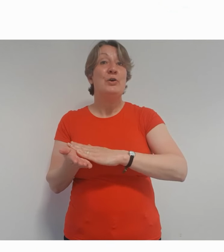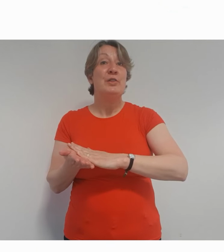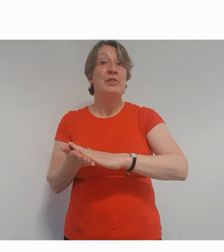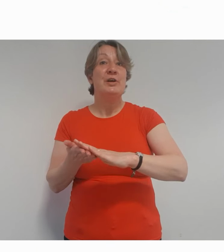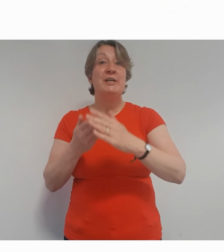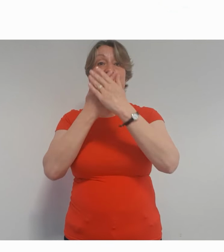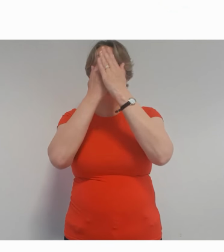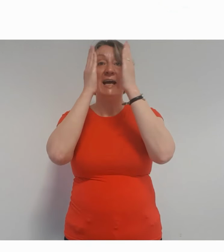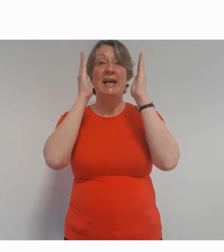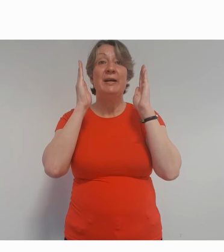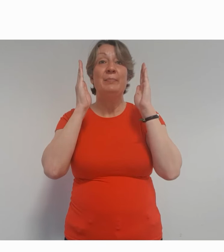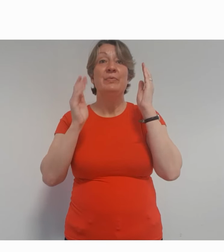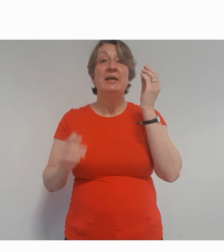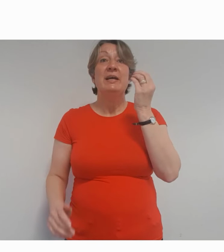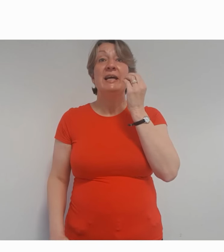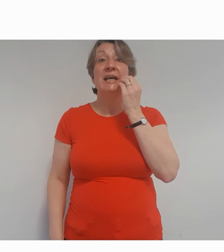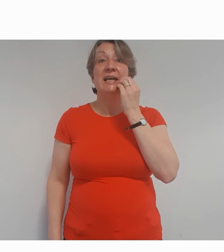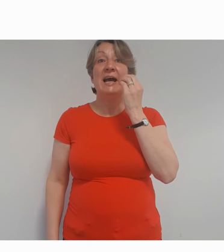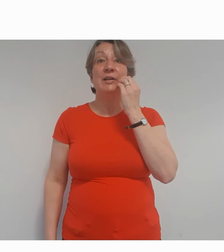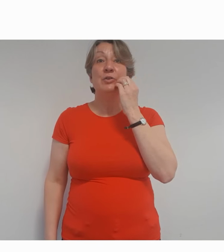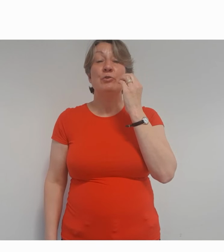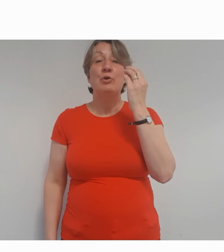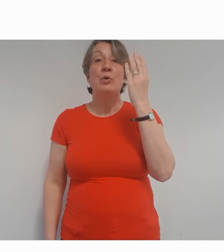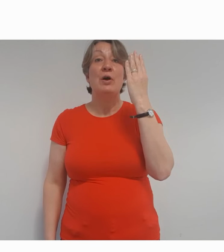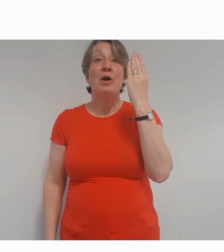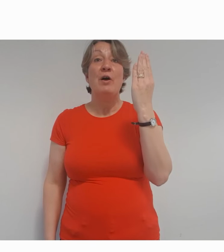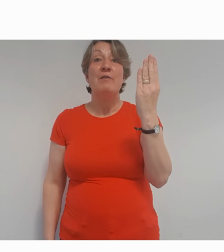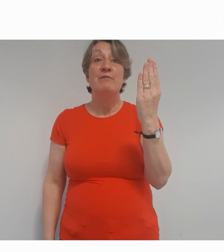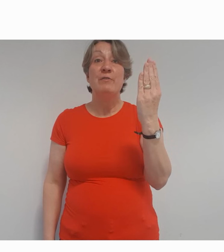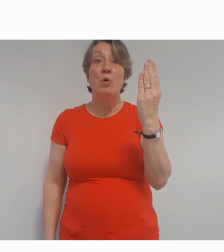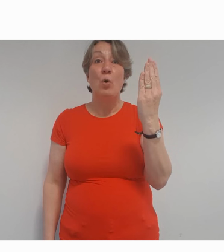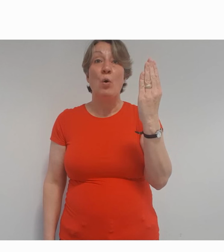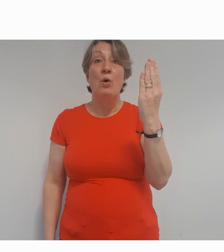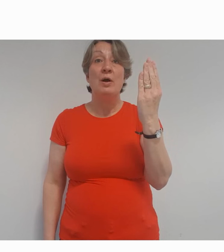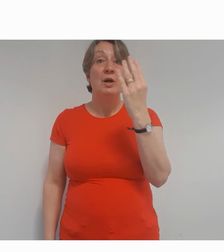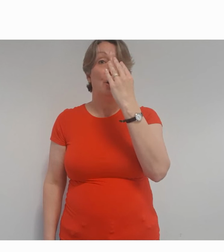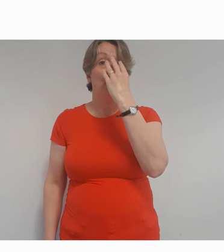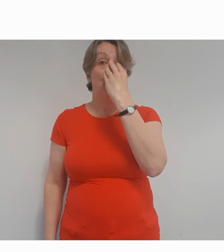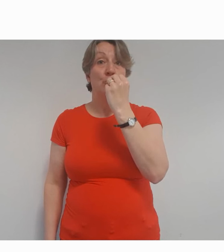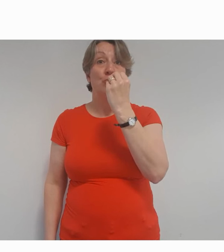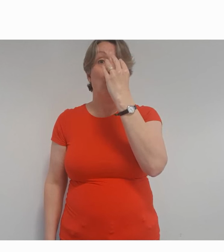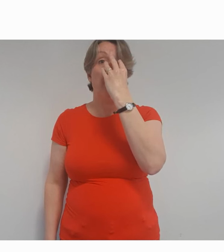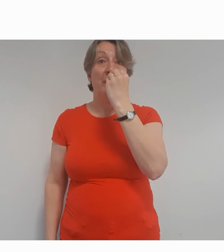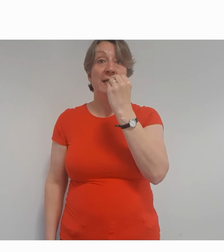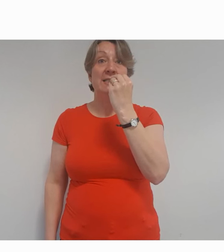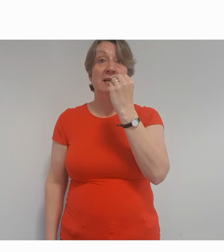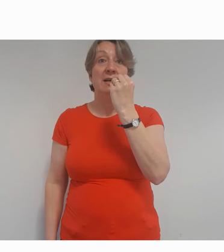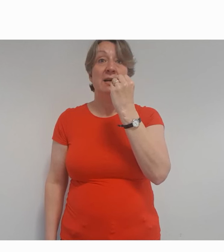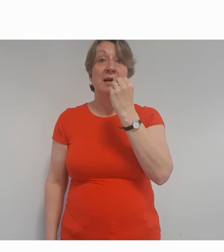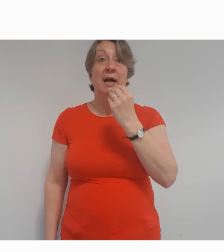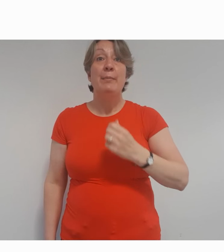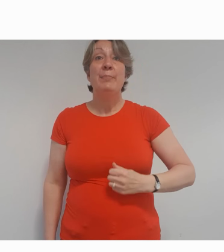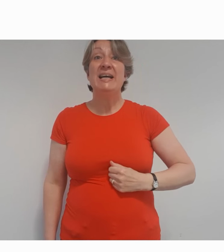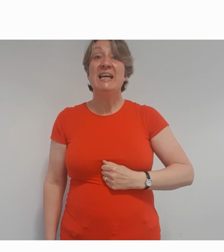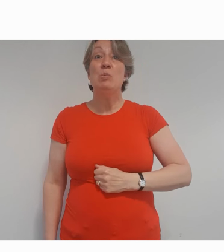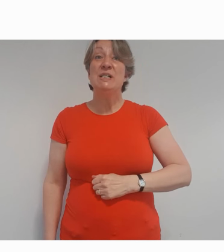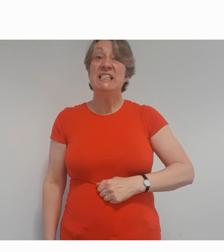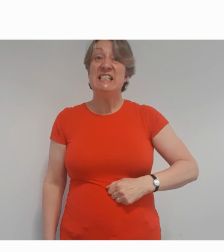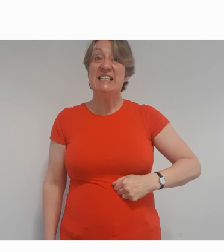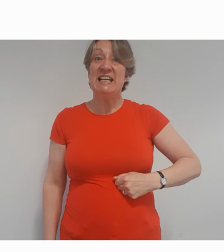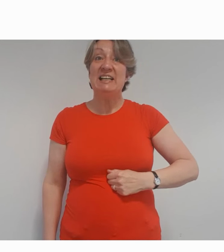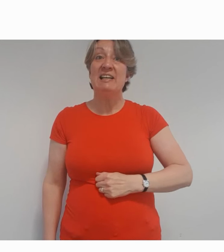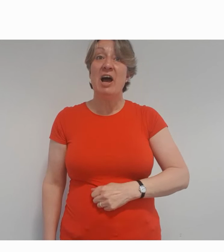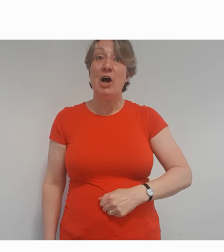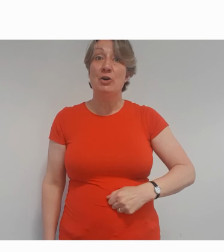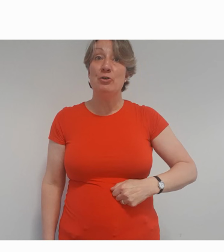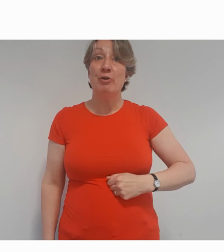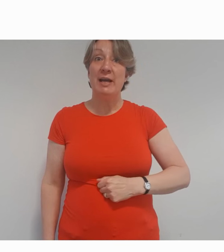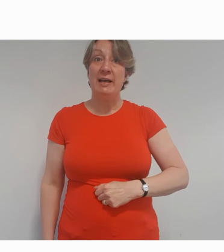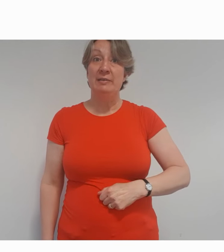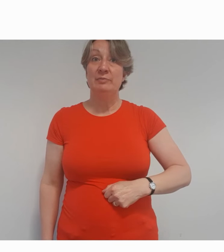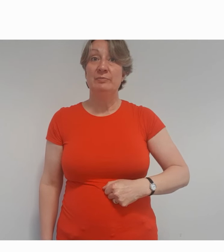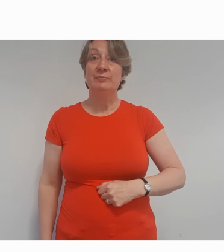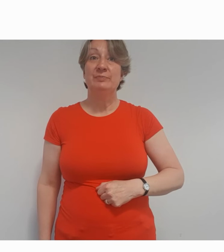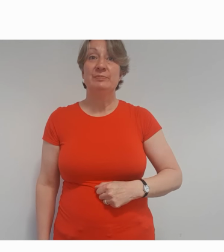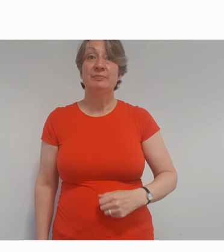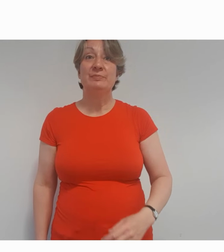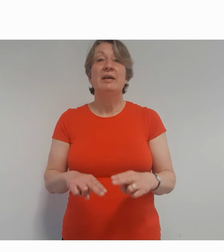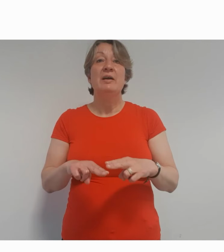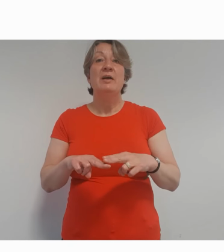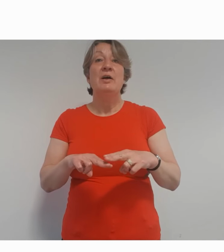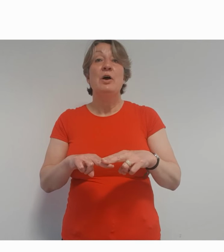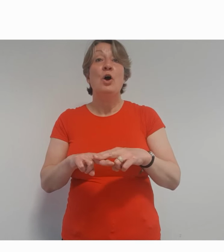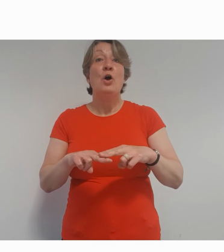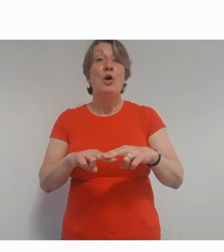on Thursday he ate through four strawberries but he was still hungry